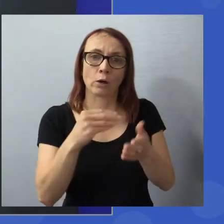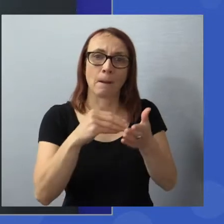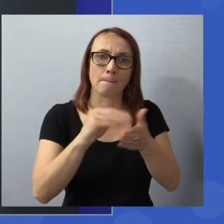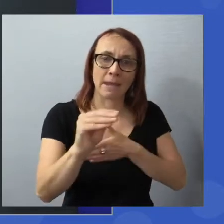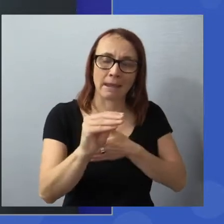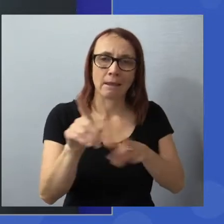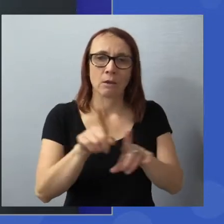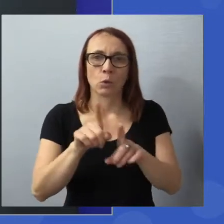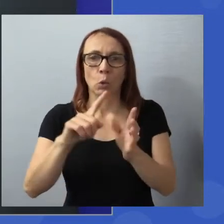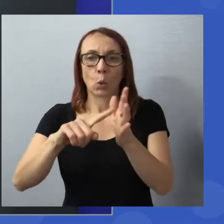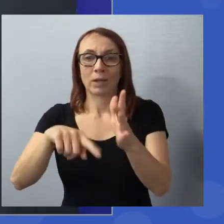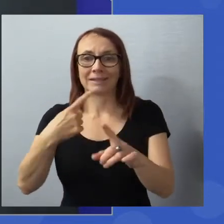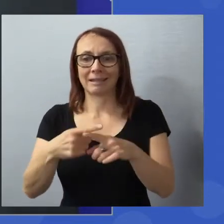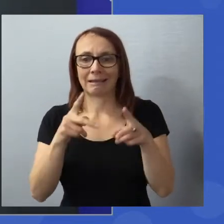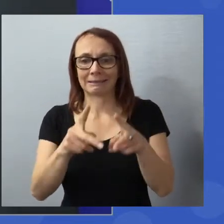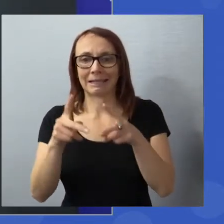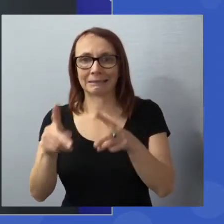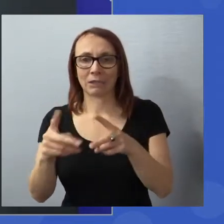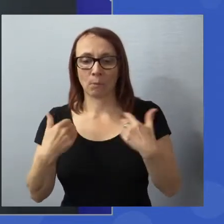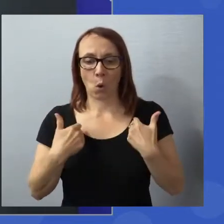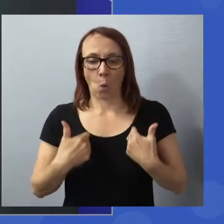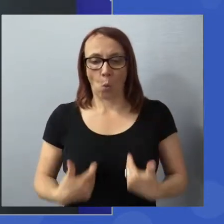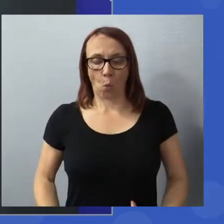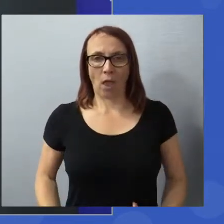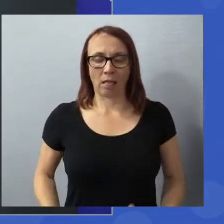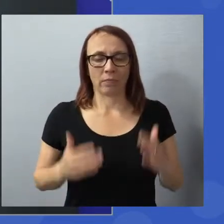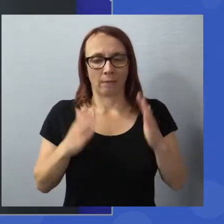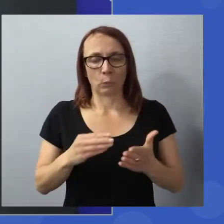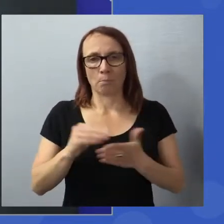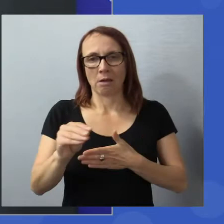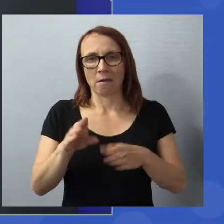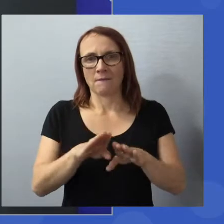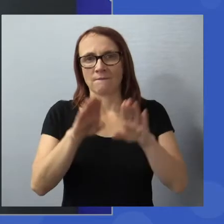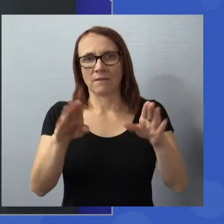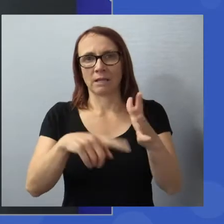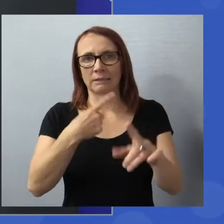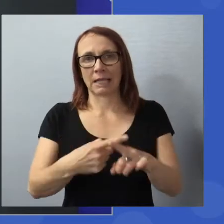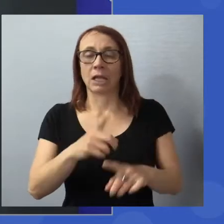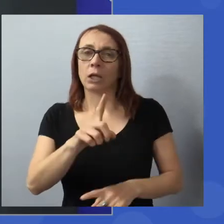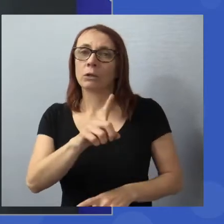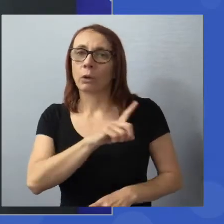which taxis well the wealthy more fairly we chose us because them there's a lot